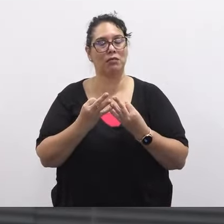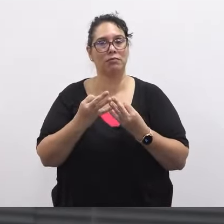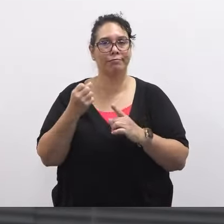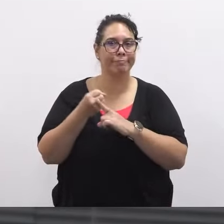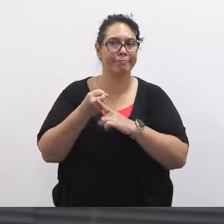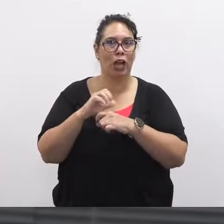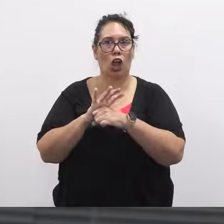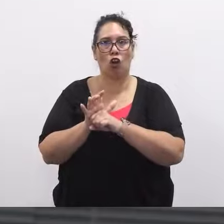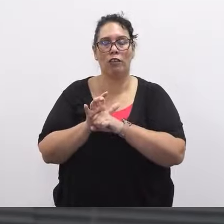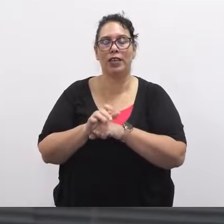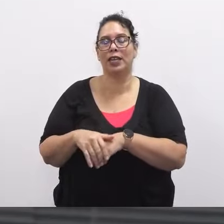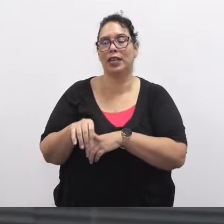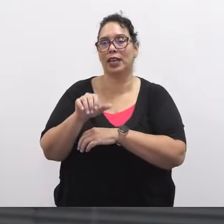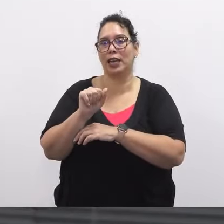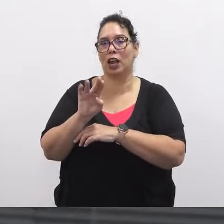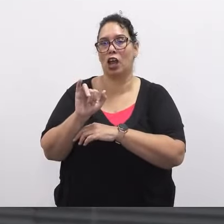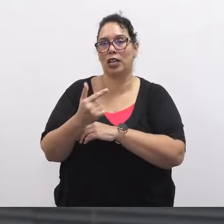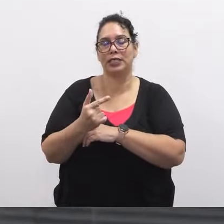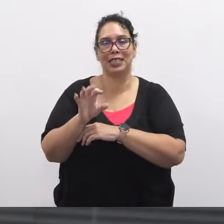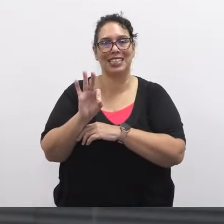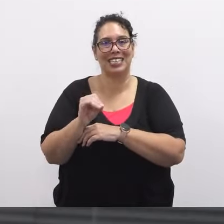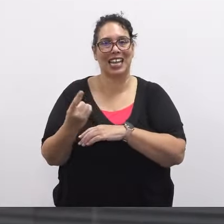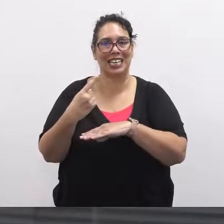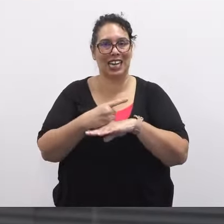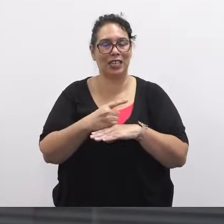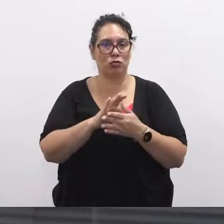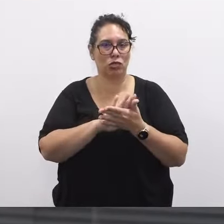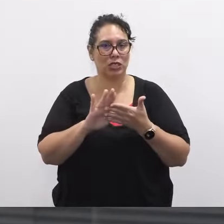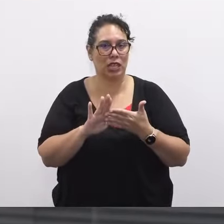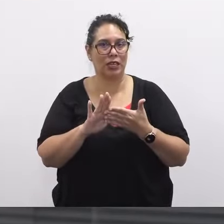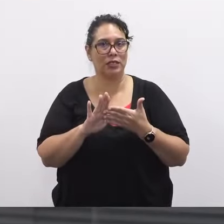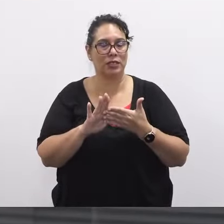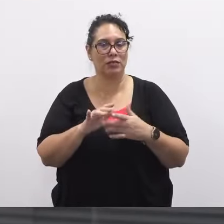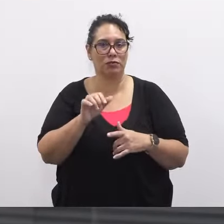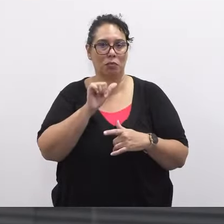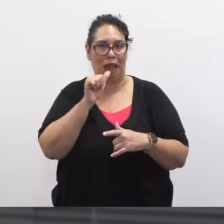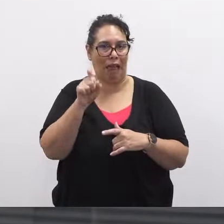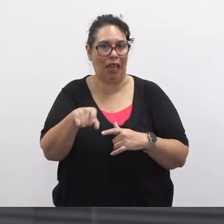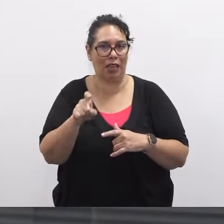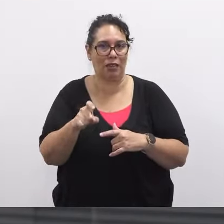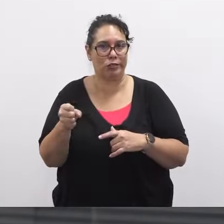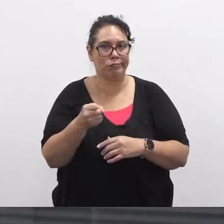and the 90 days gave us a really nice reprieve from quarantining, so thank you.